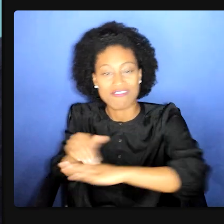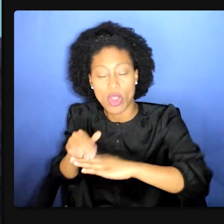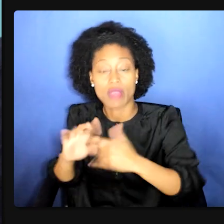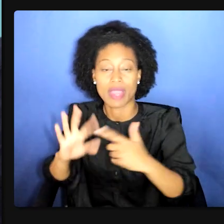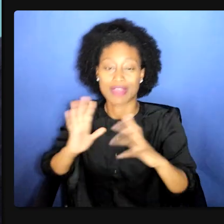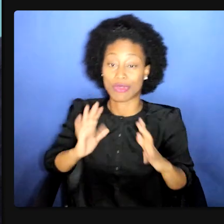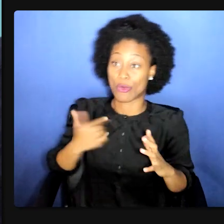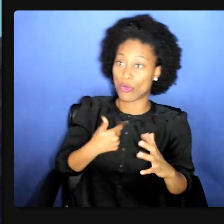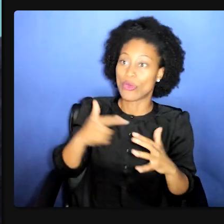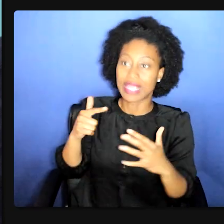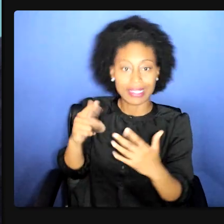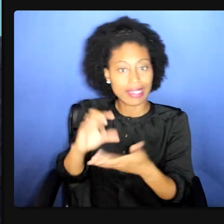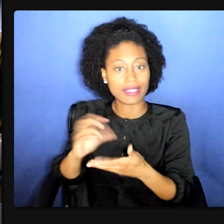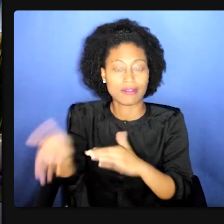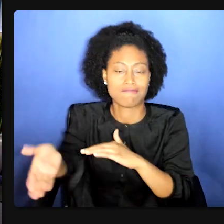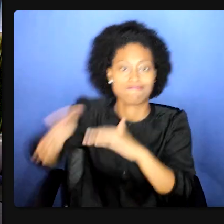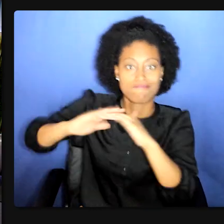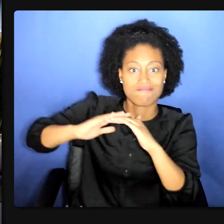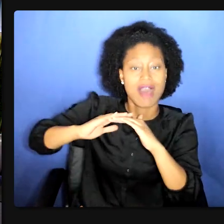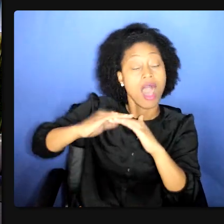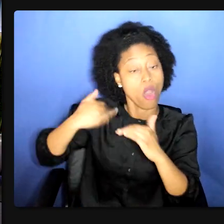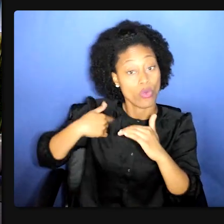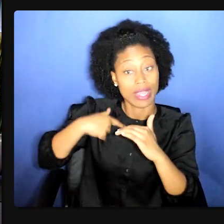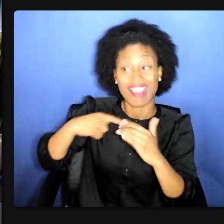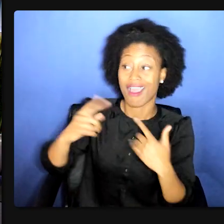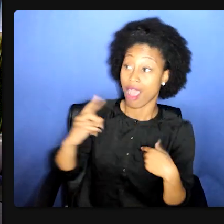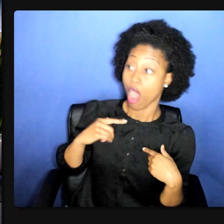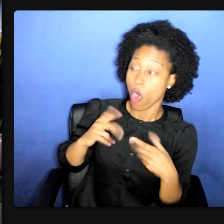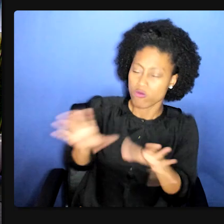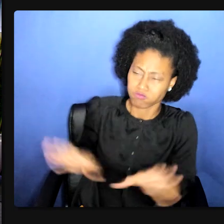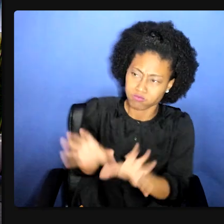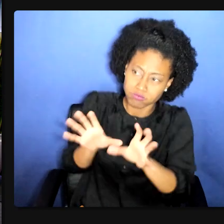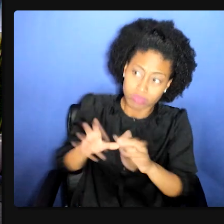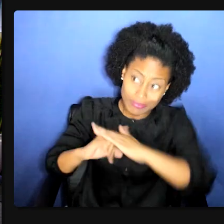your experience even more helping us not reinvent the wheel again but just focus on focus on that